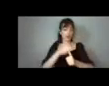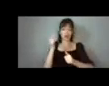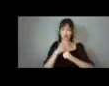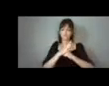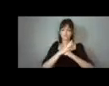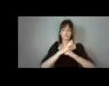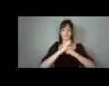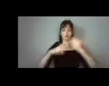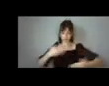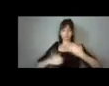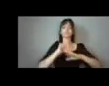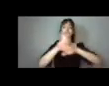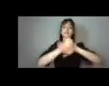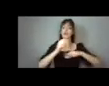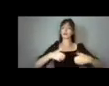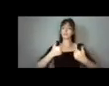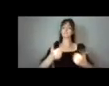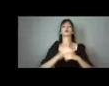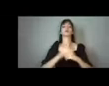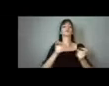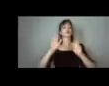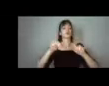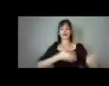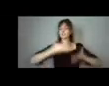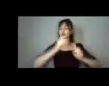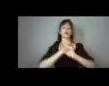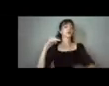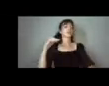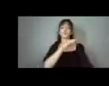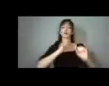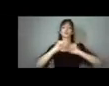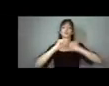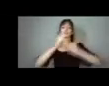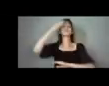so that it delivers its vital service and so Ireland can realise a radically different approach